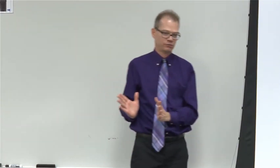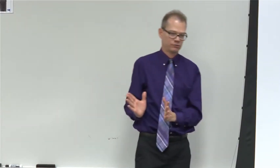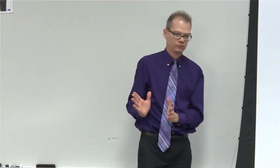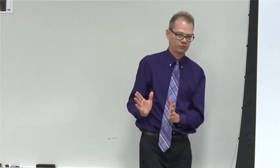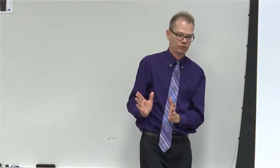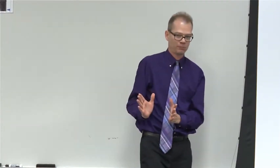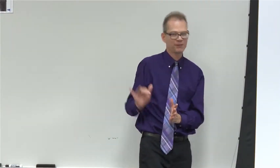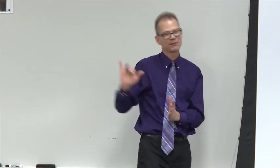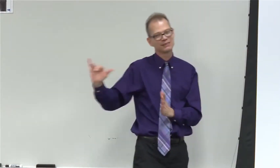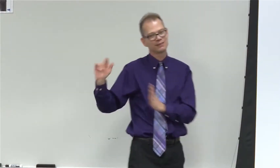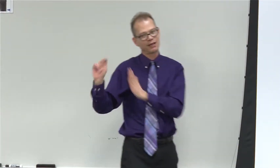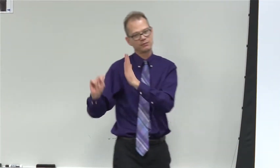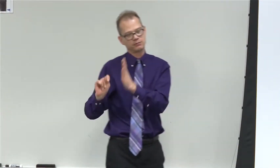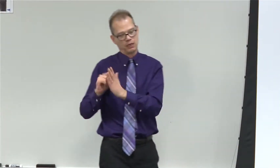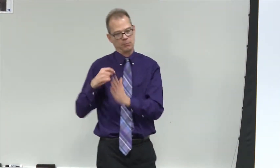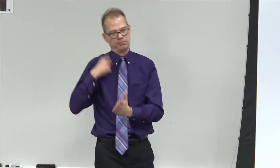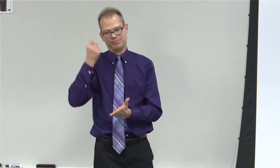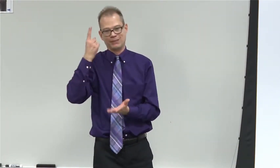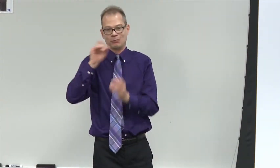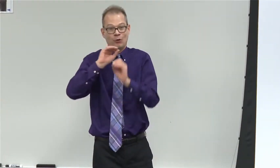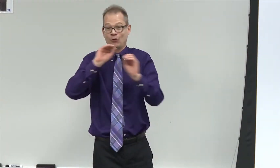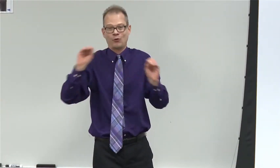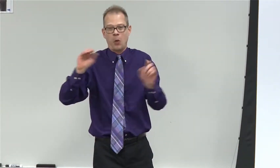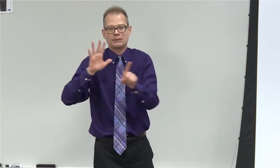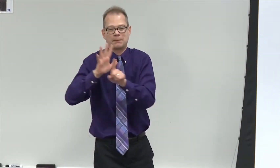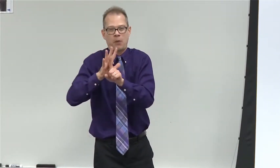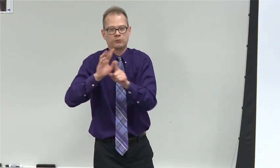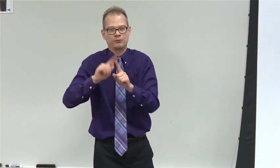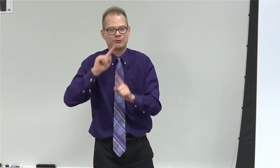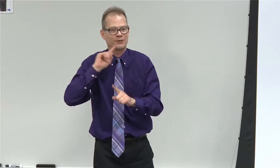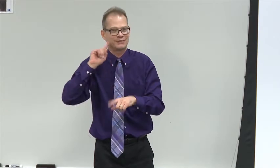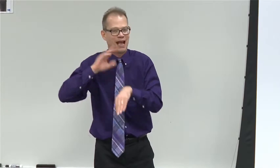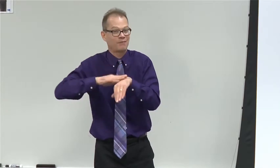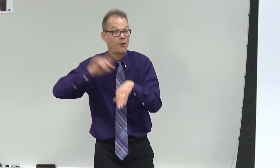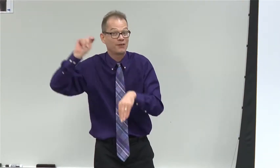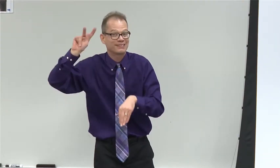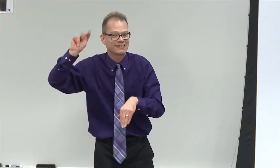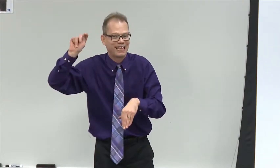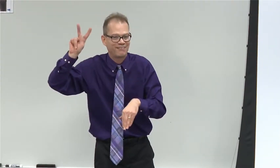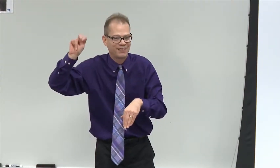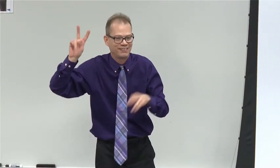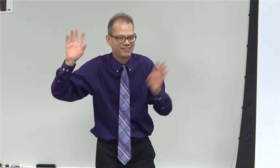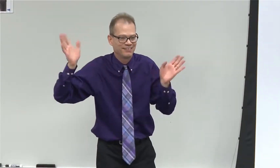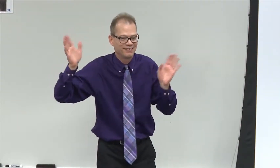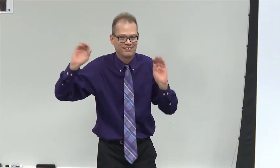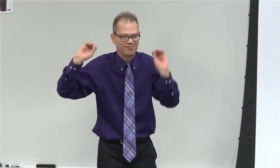to be developed through an interpreter. And at that time, I understood that a lot of people do not have exposure to deaf people.